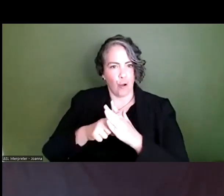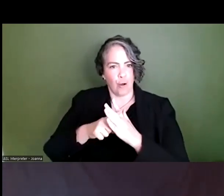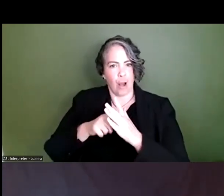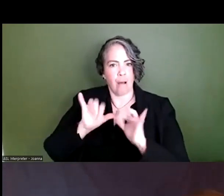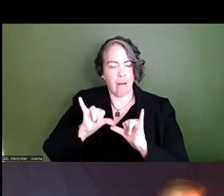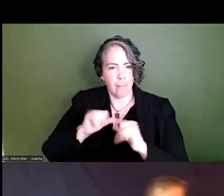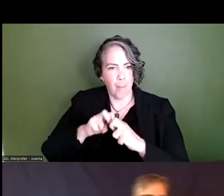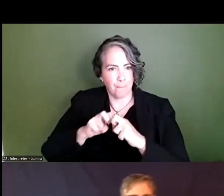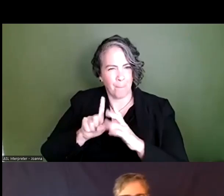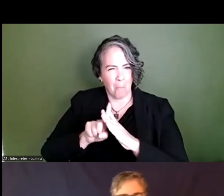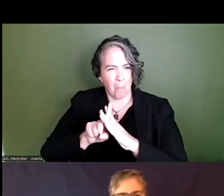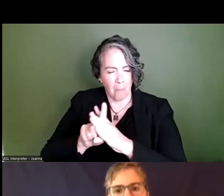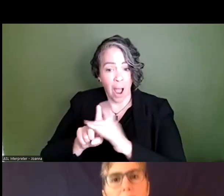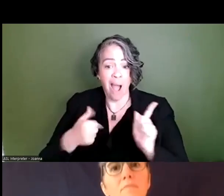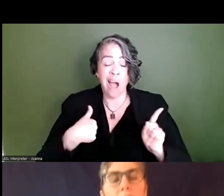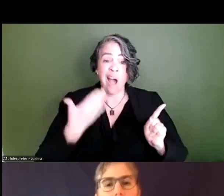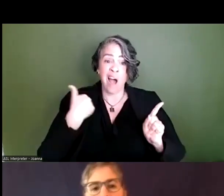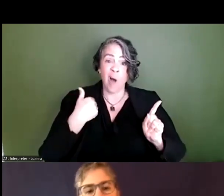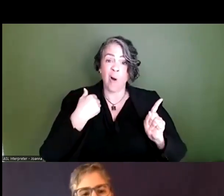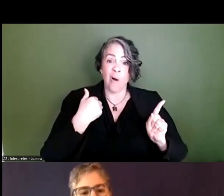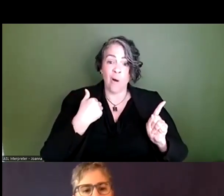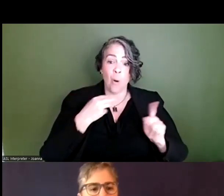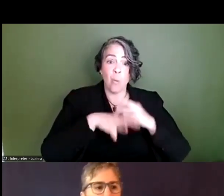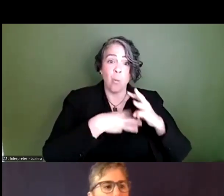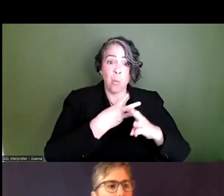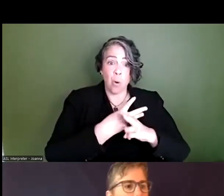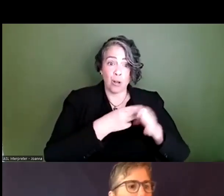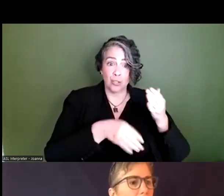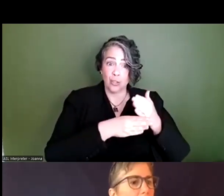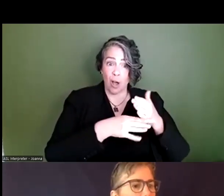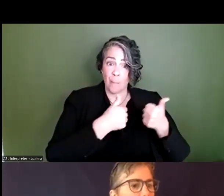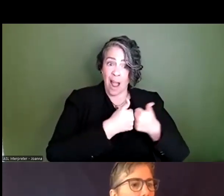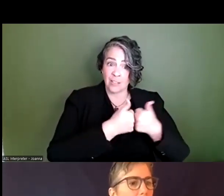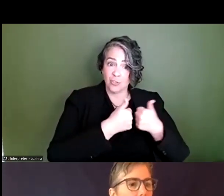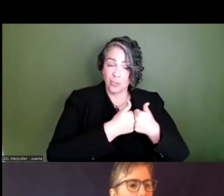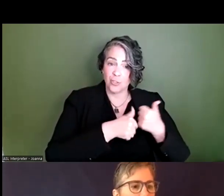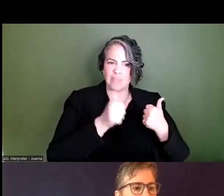and showed up with alcohol on my breath the next day, you know, and then I went through a period of